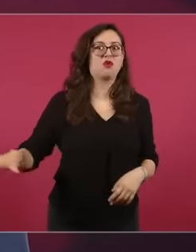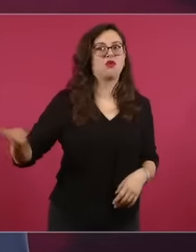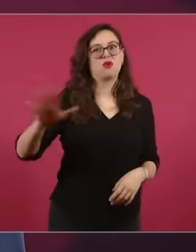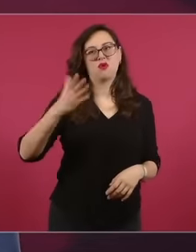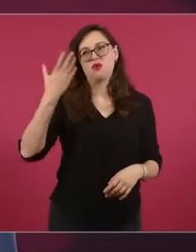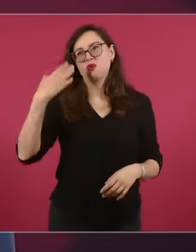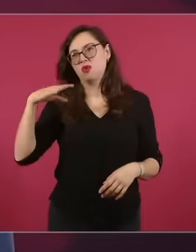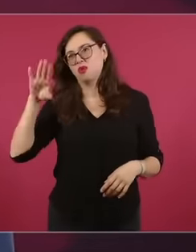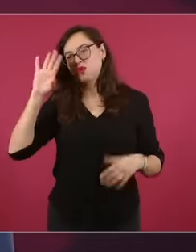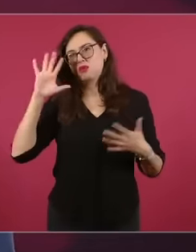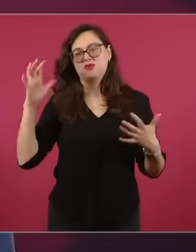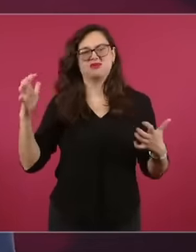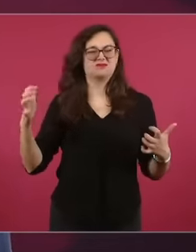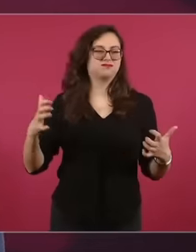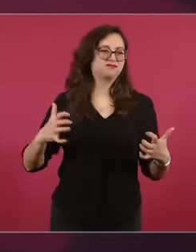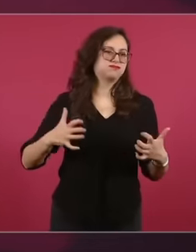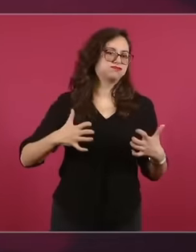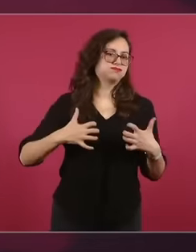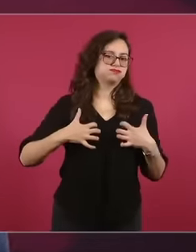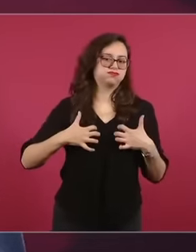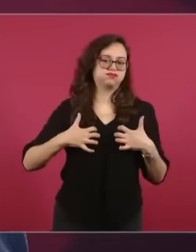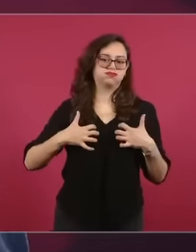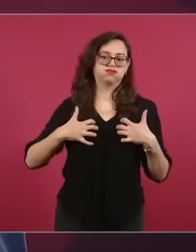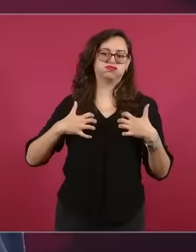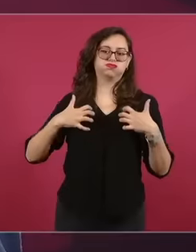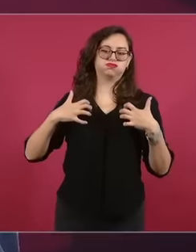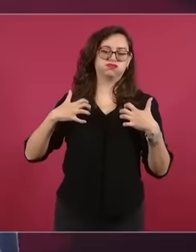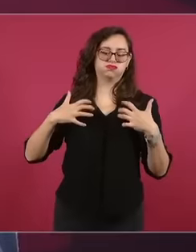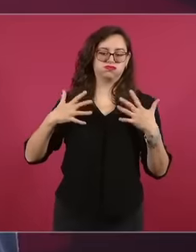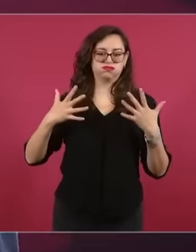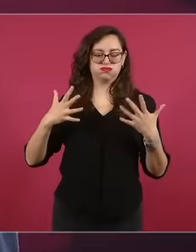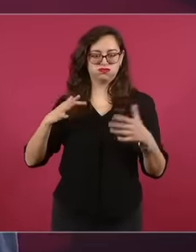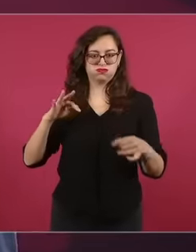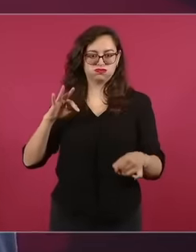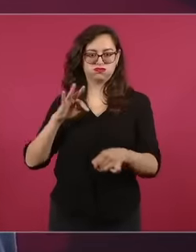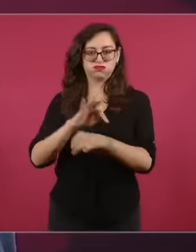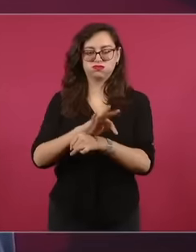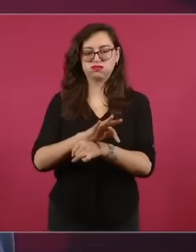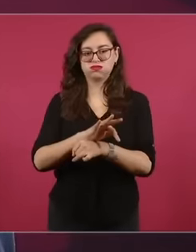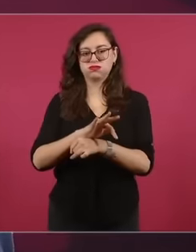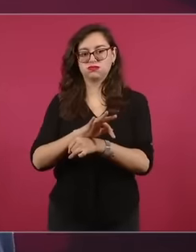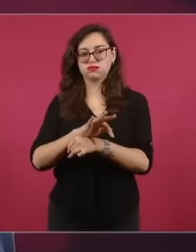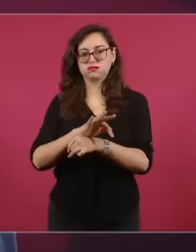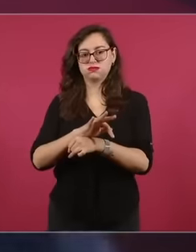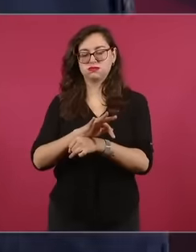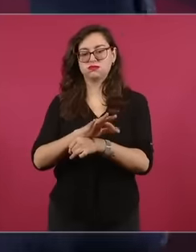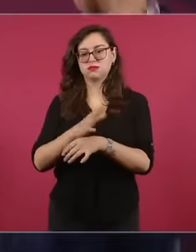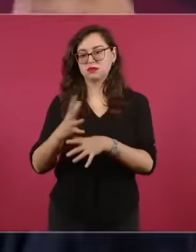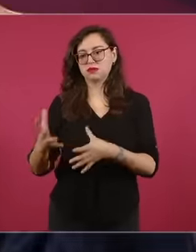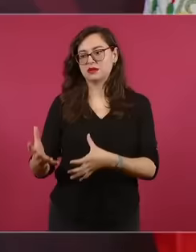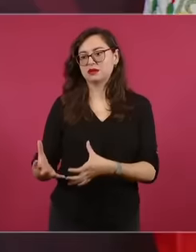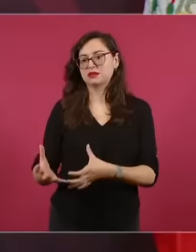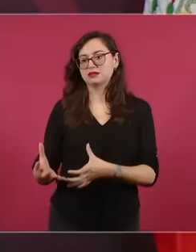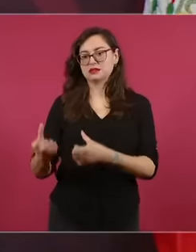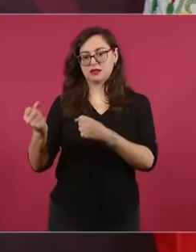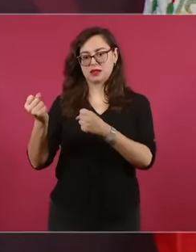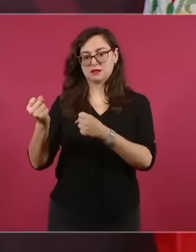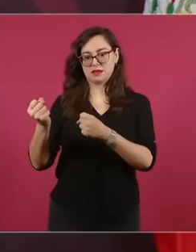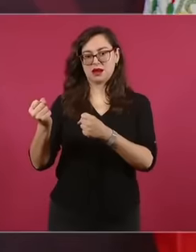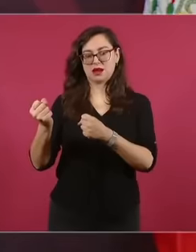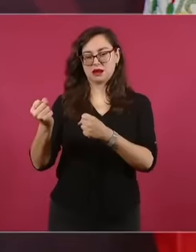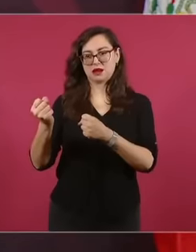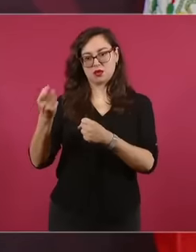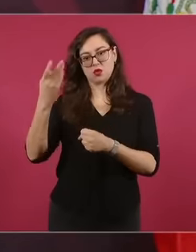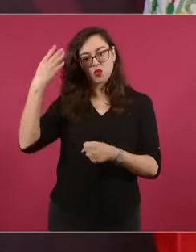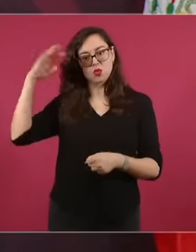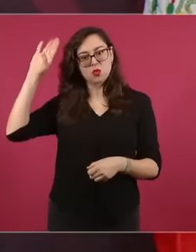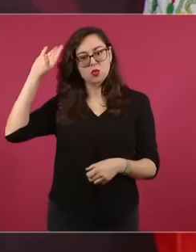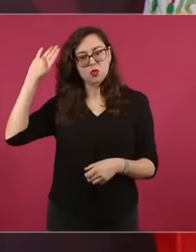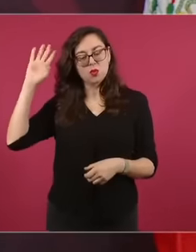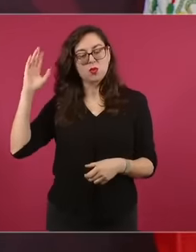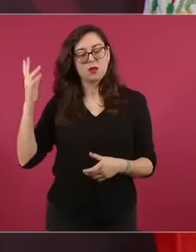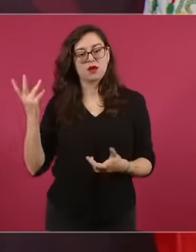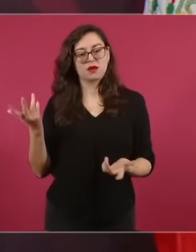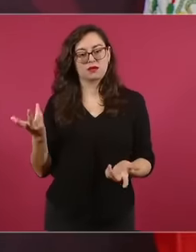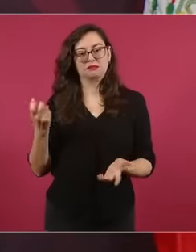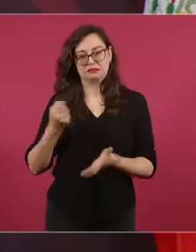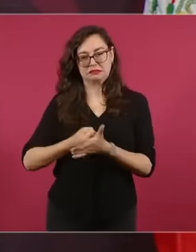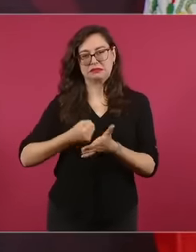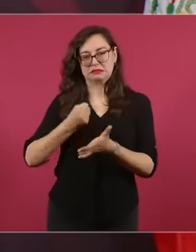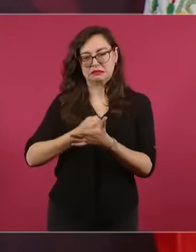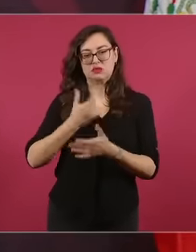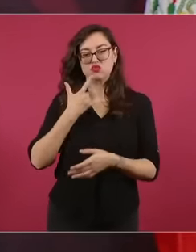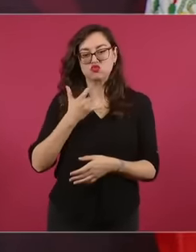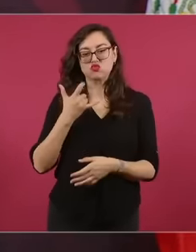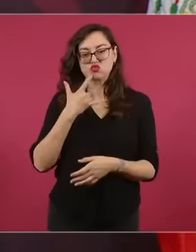the monarchy, Spain and Cuba because they were fighting for independence at that time, let's see if